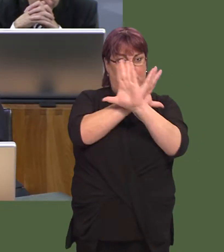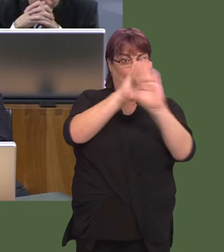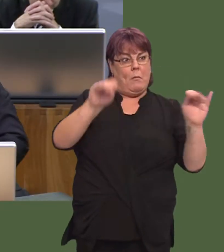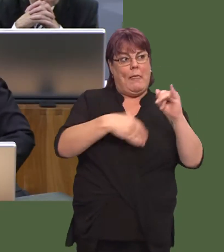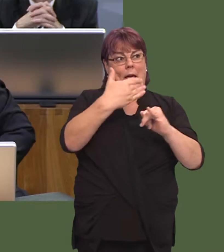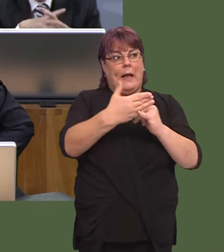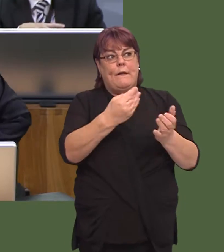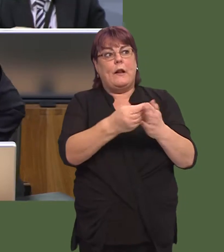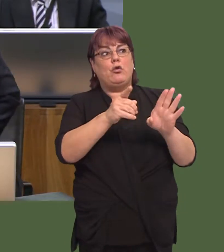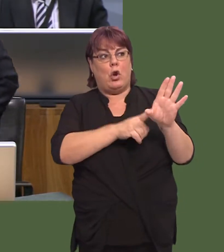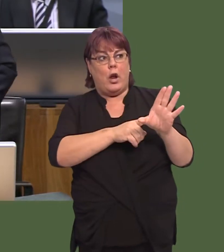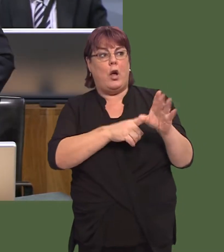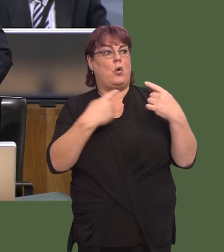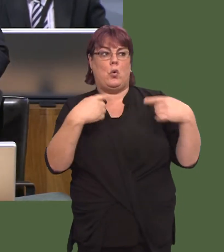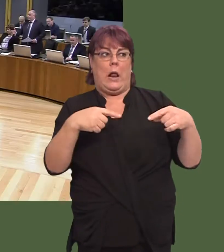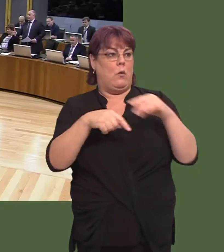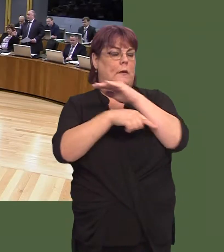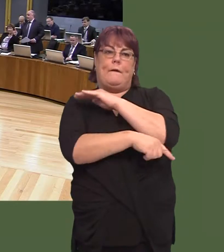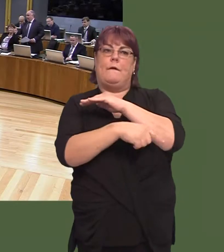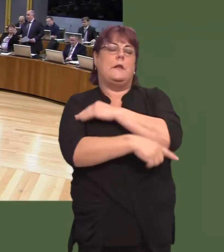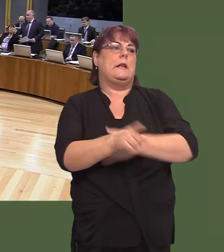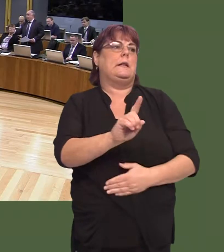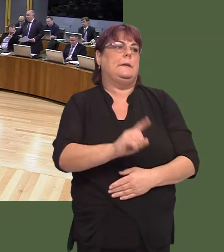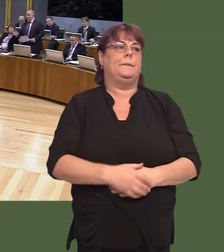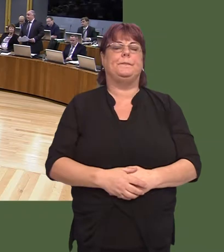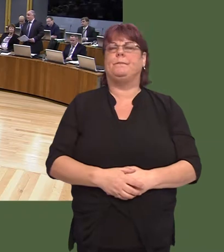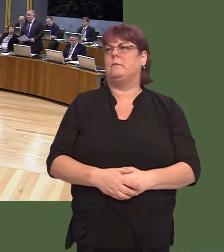Andrew R.T. Davies: Well, First Minister, with the greatest respect, in their own board papers, which